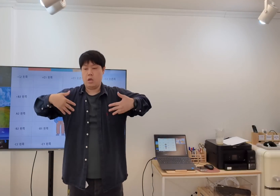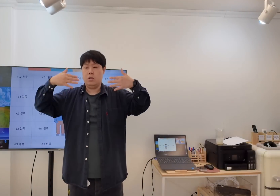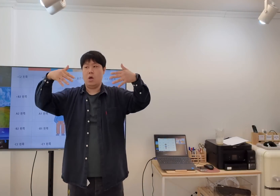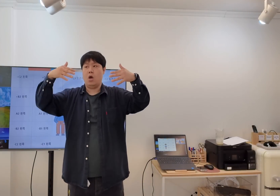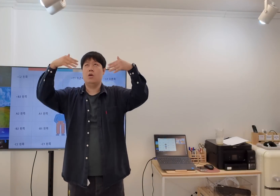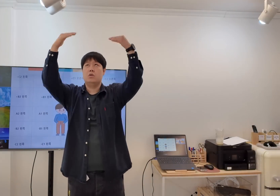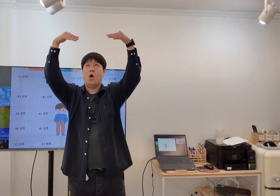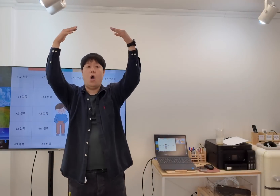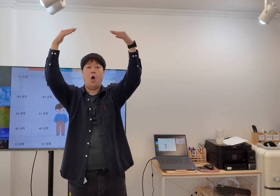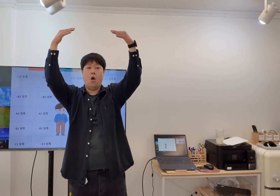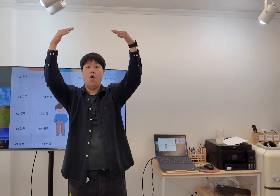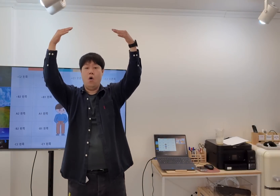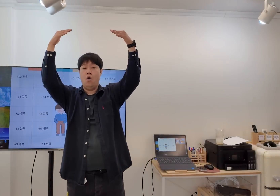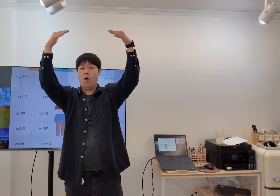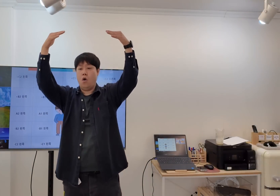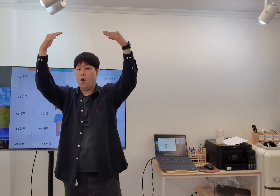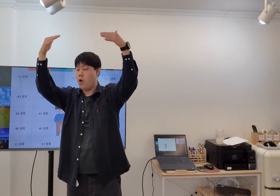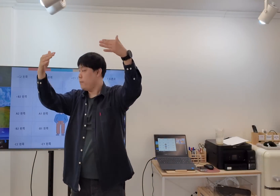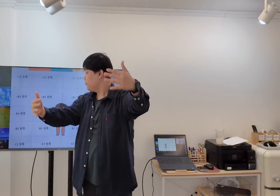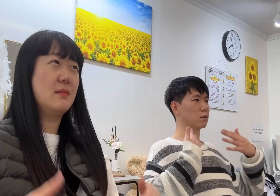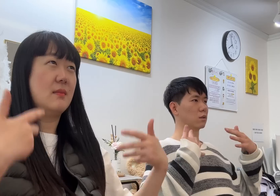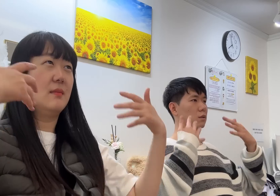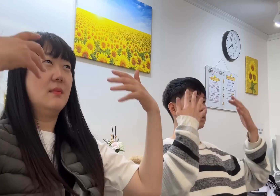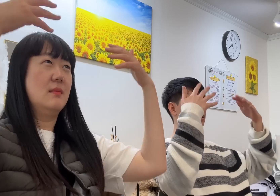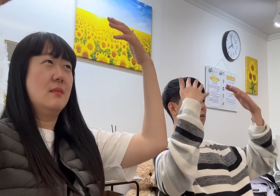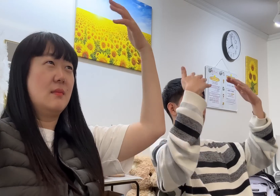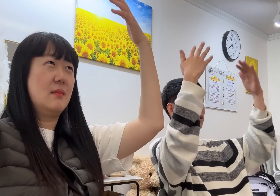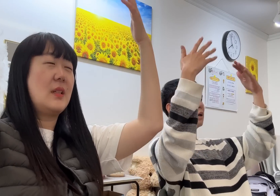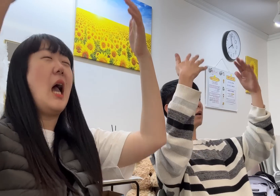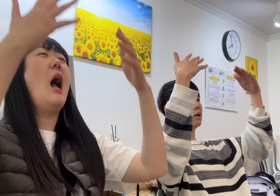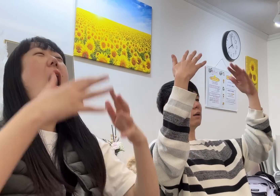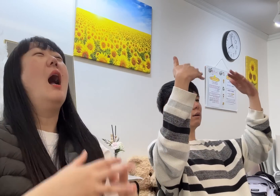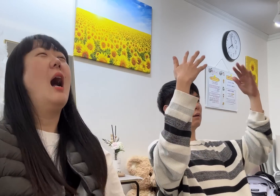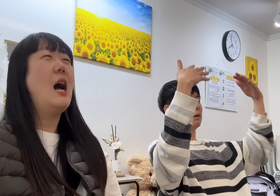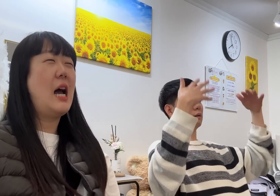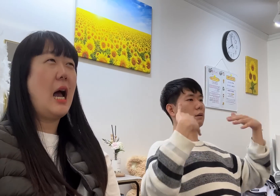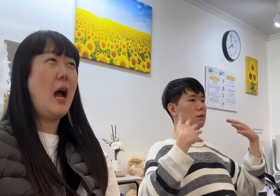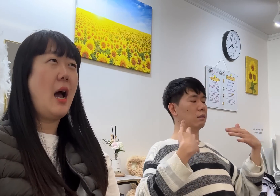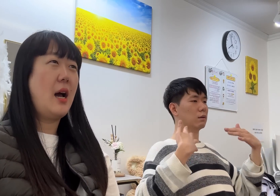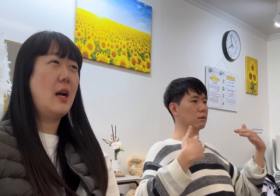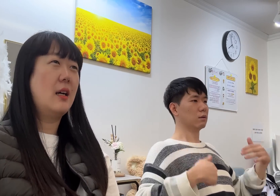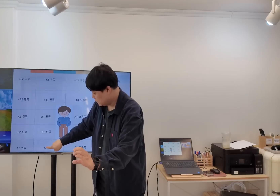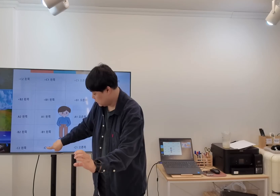even from above. I am impressed by the high quality PPT.